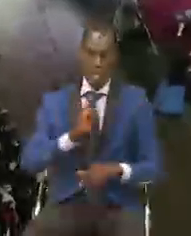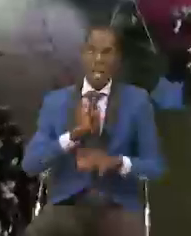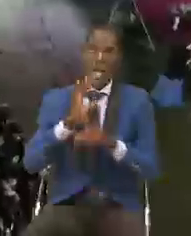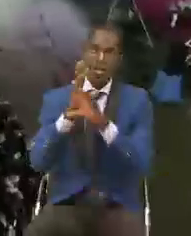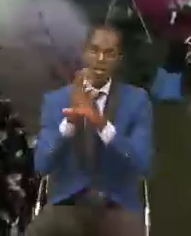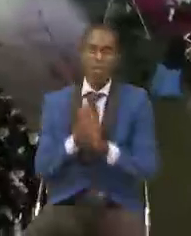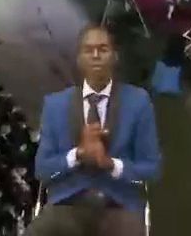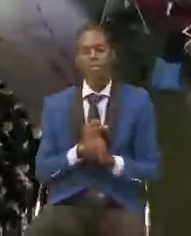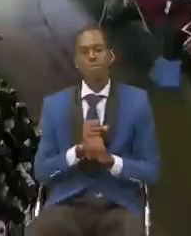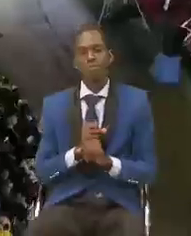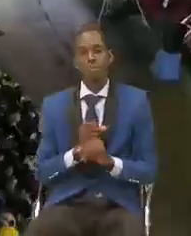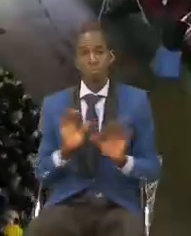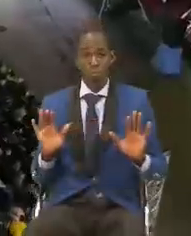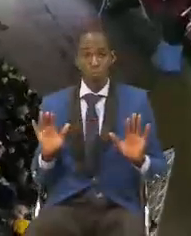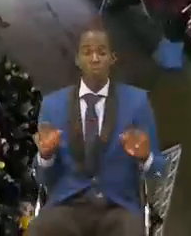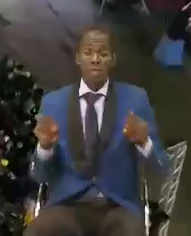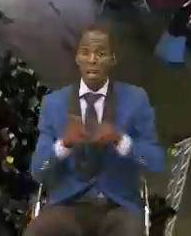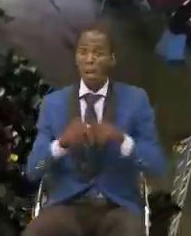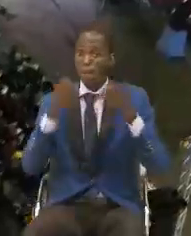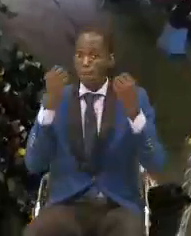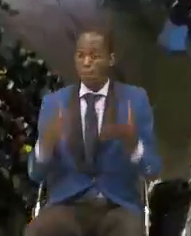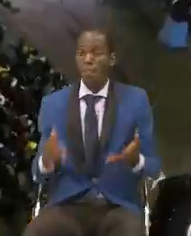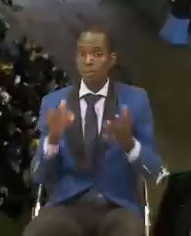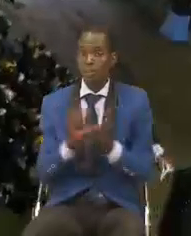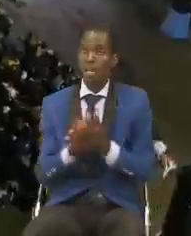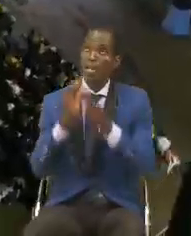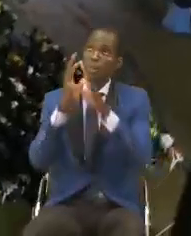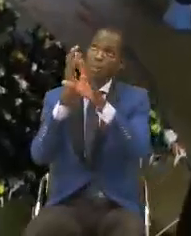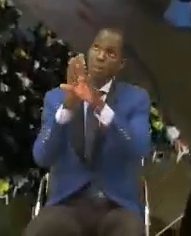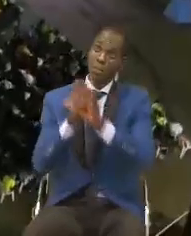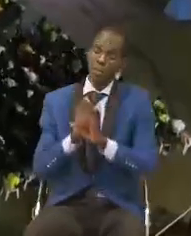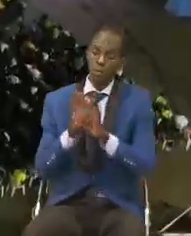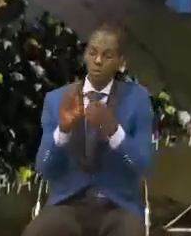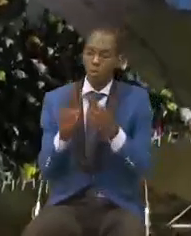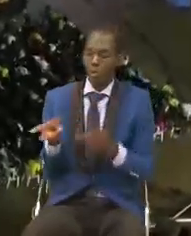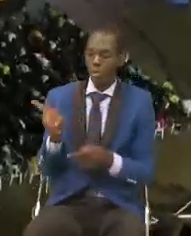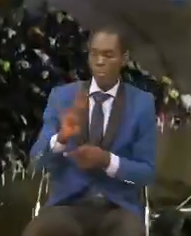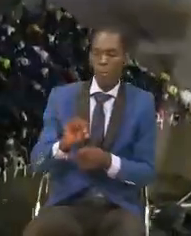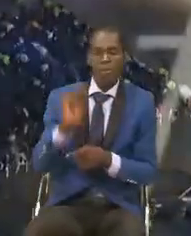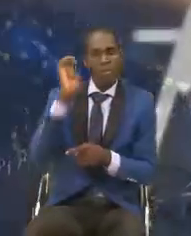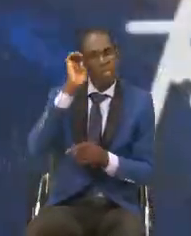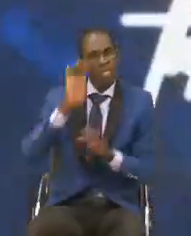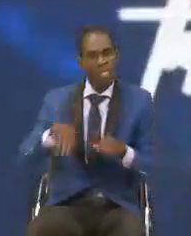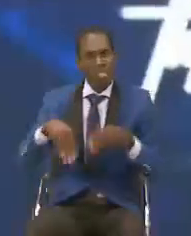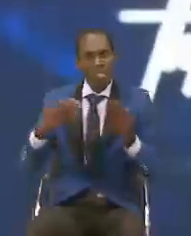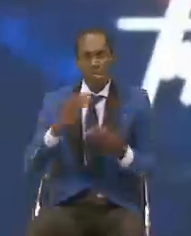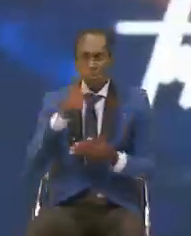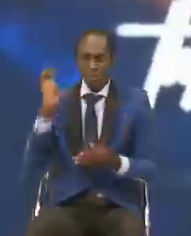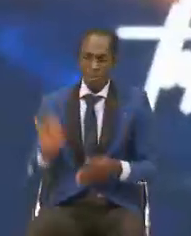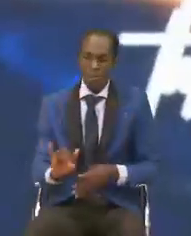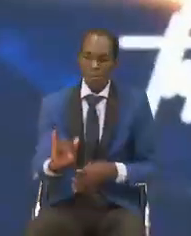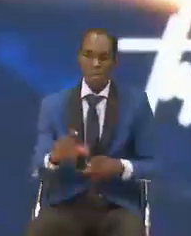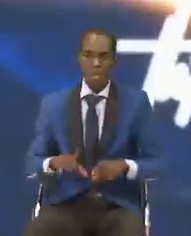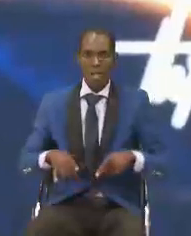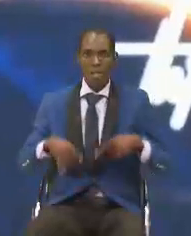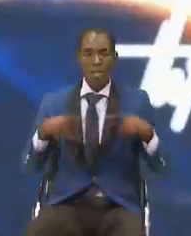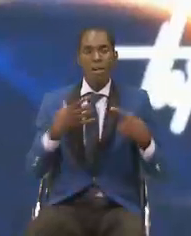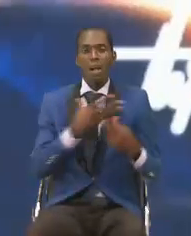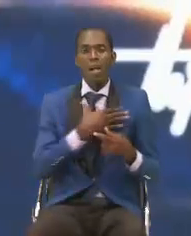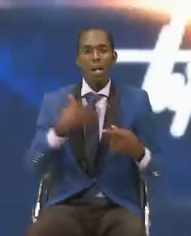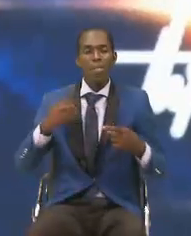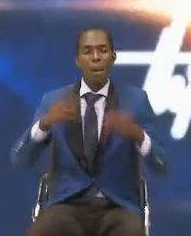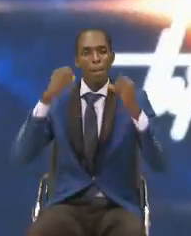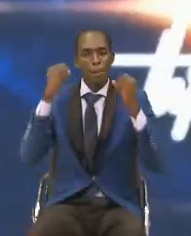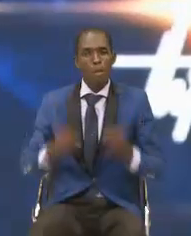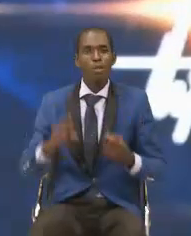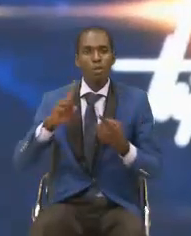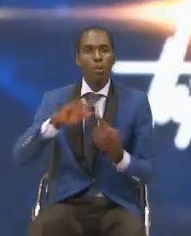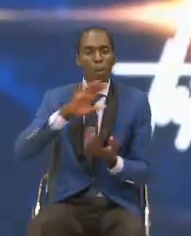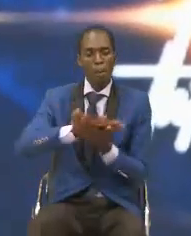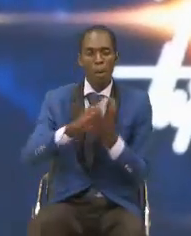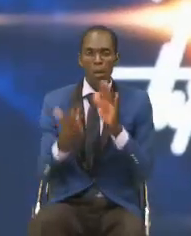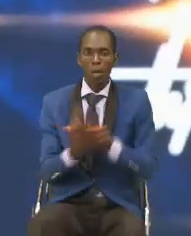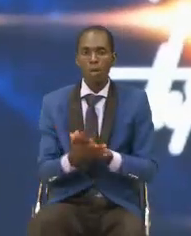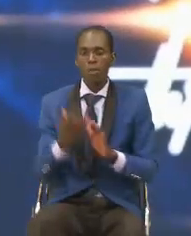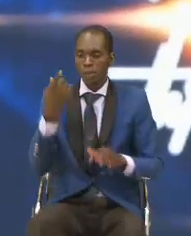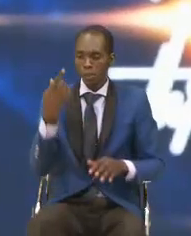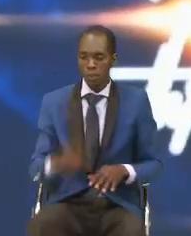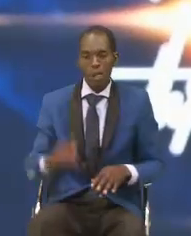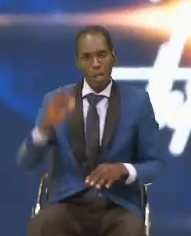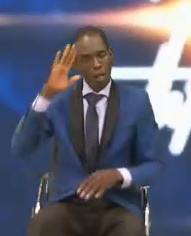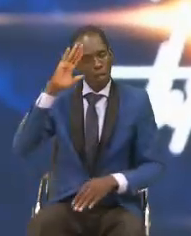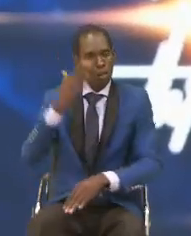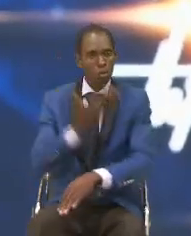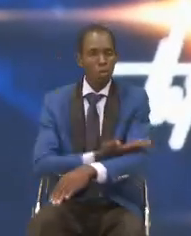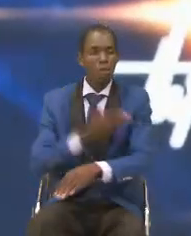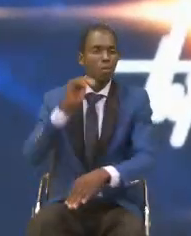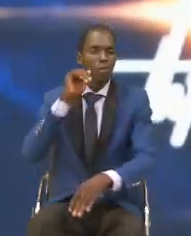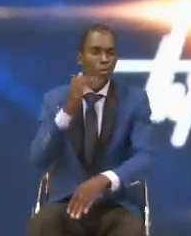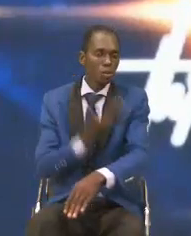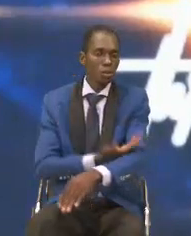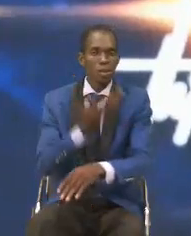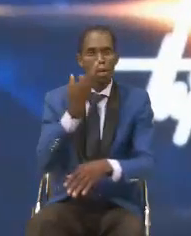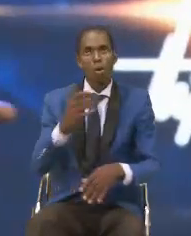i receive as many as received him to them he gave eternal life and the power to become the children